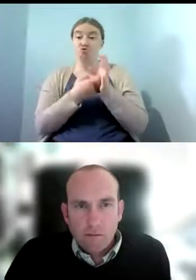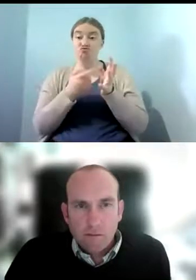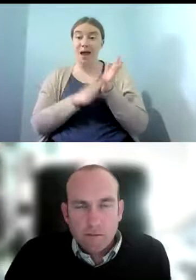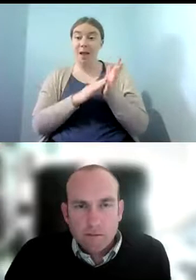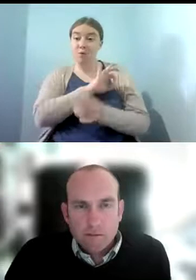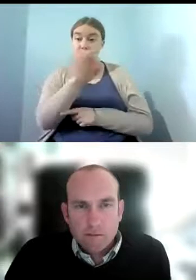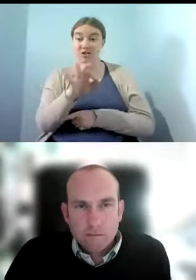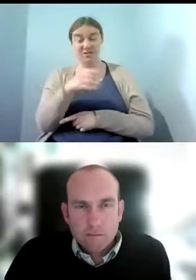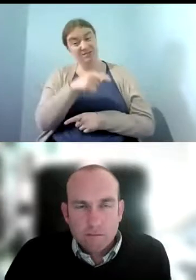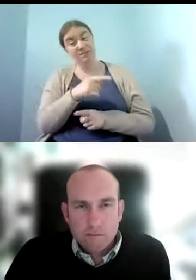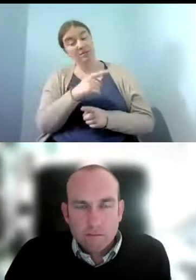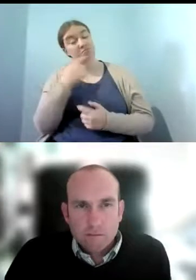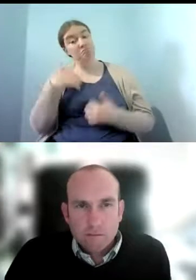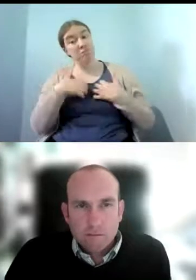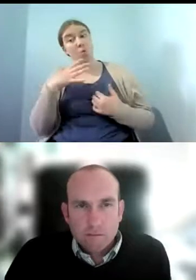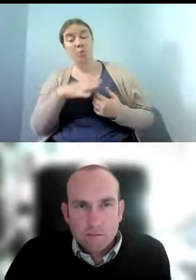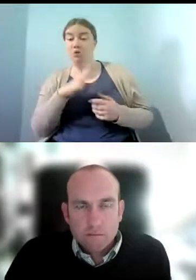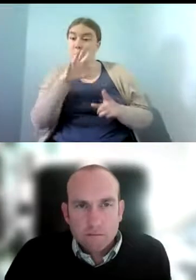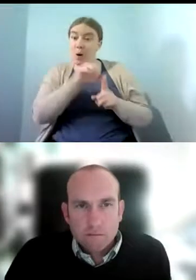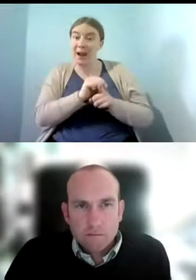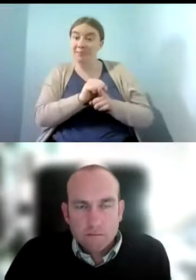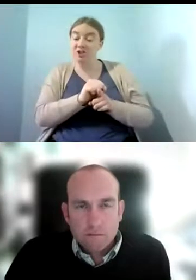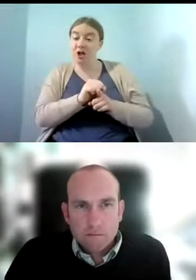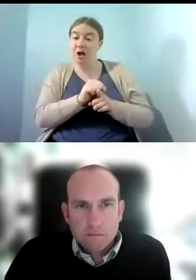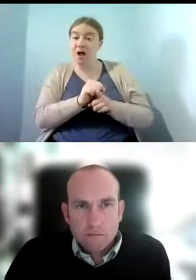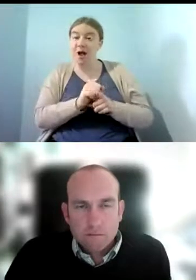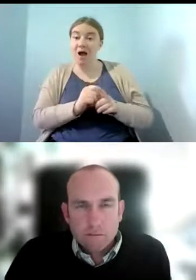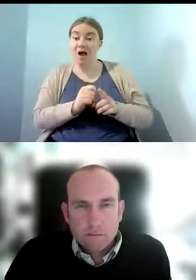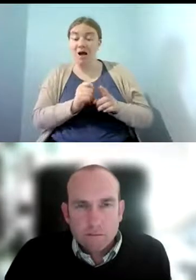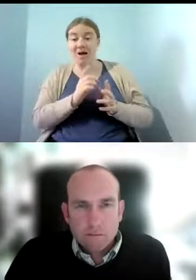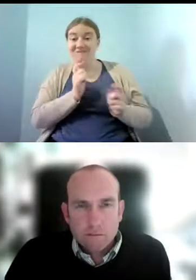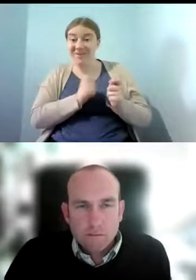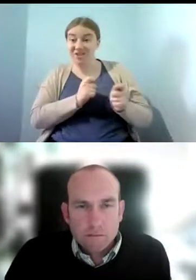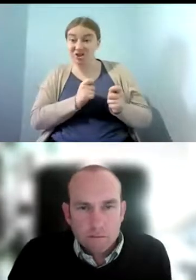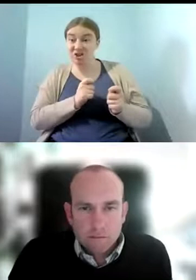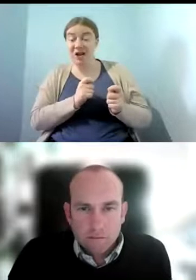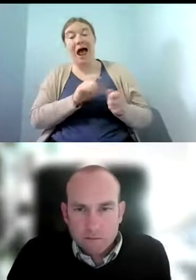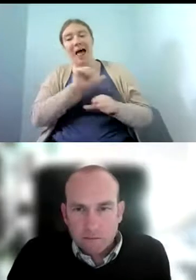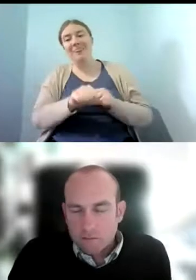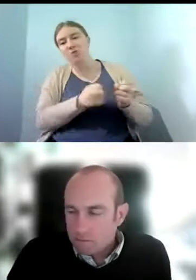and releasing them will my catching record improve well we very much hope so be interested to hear